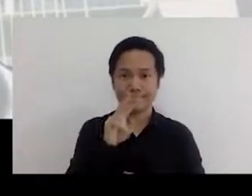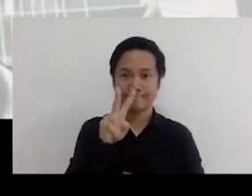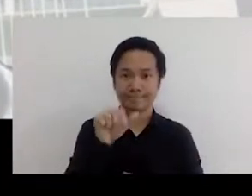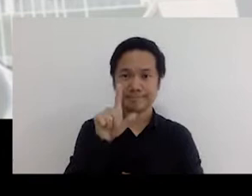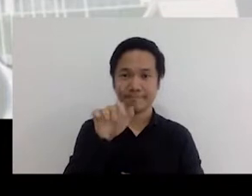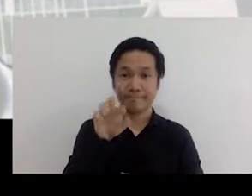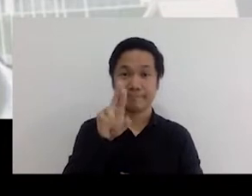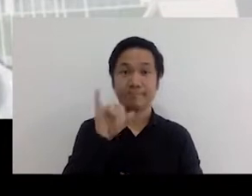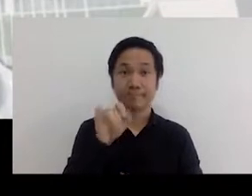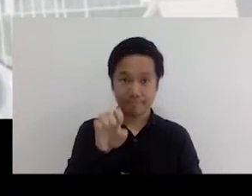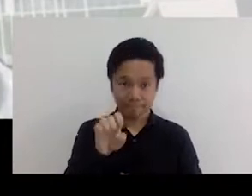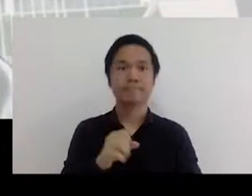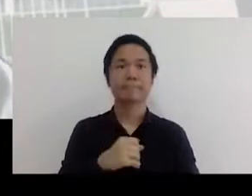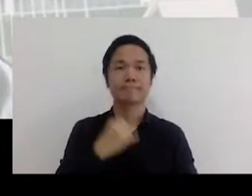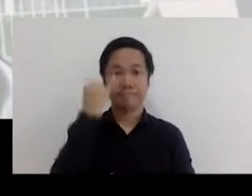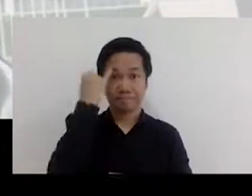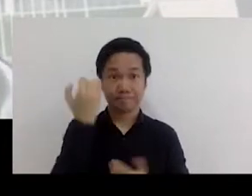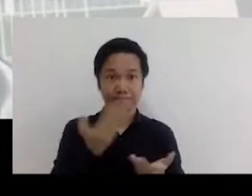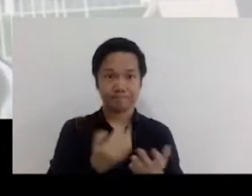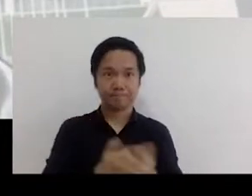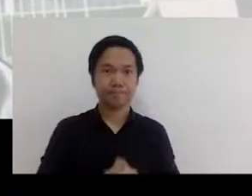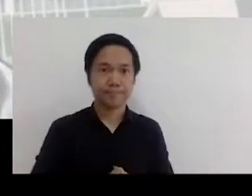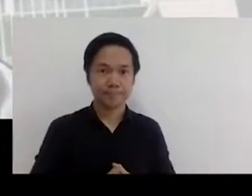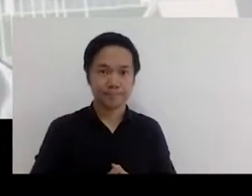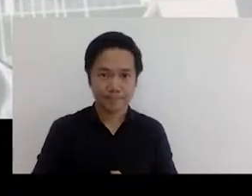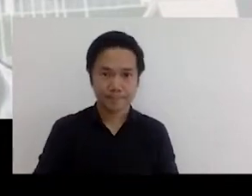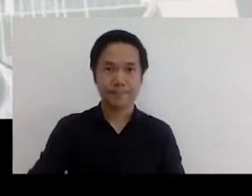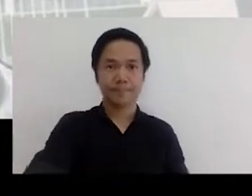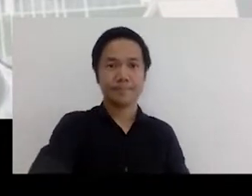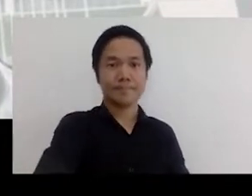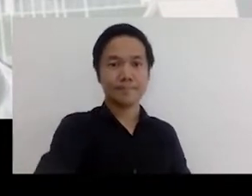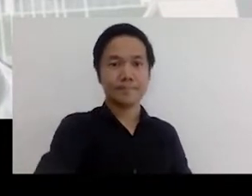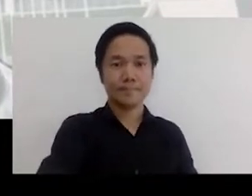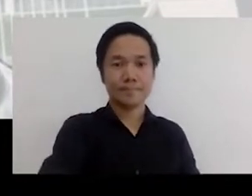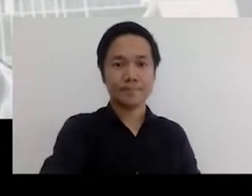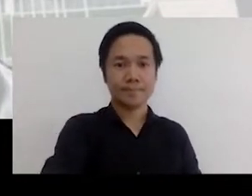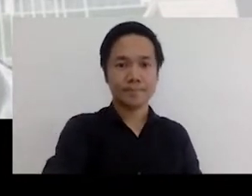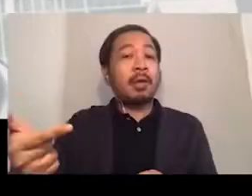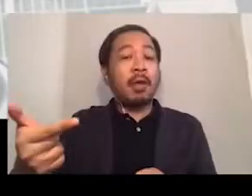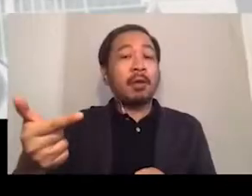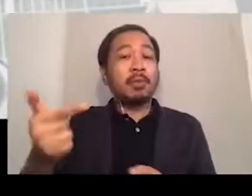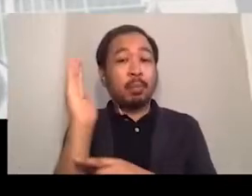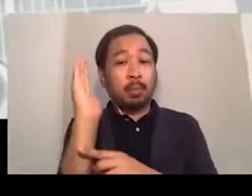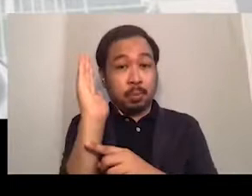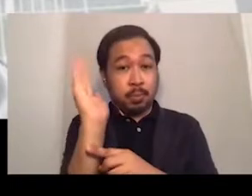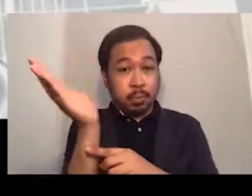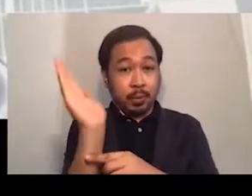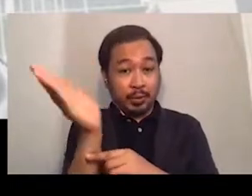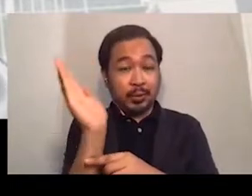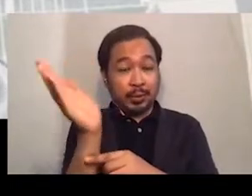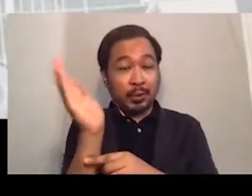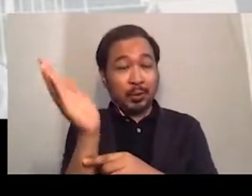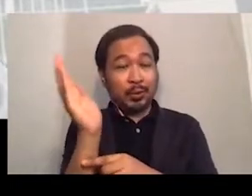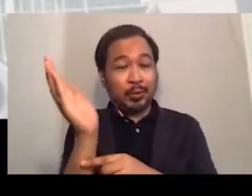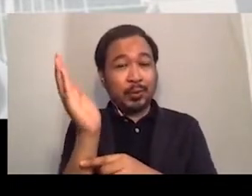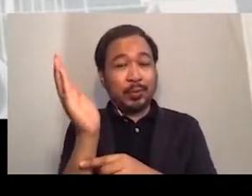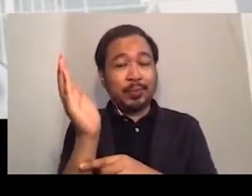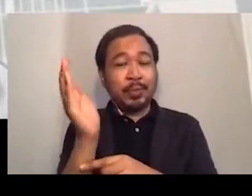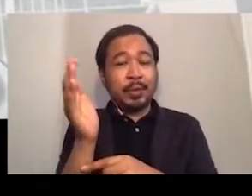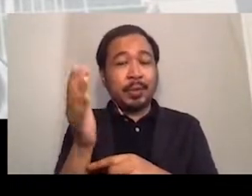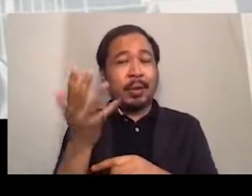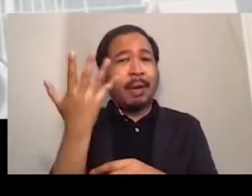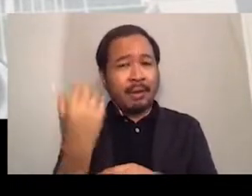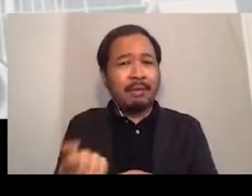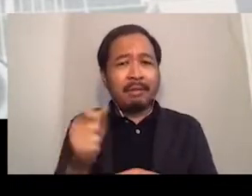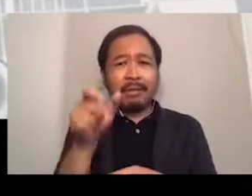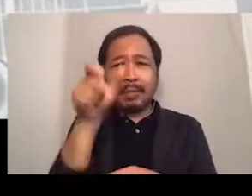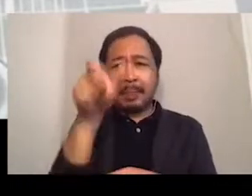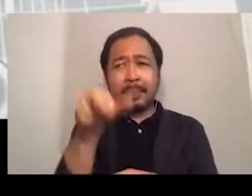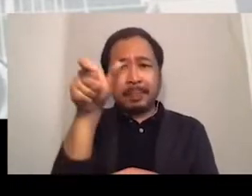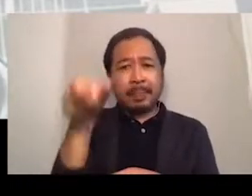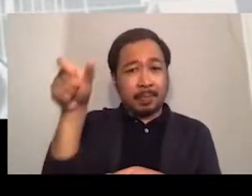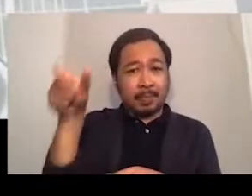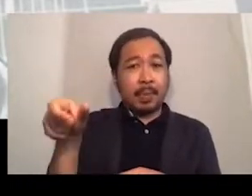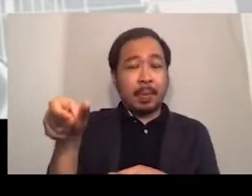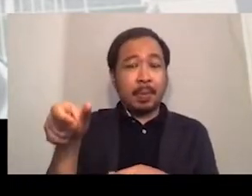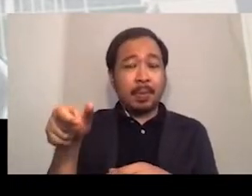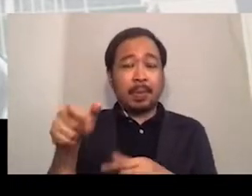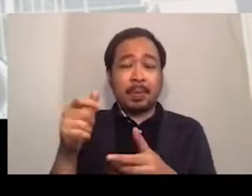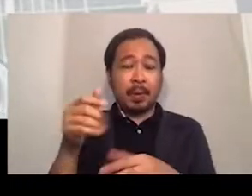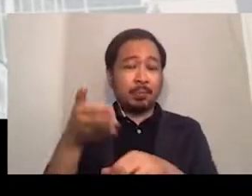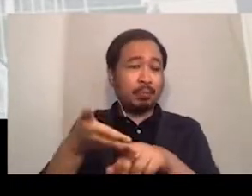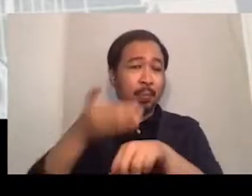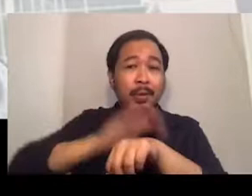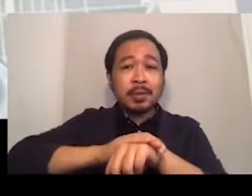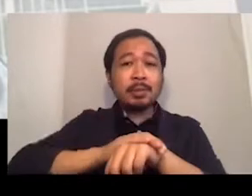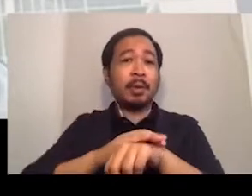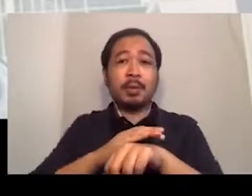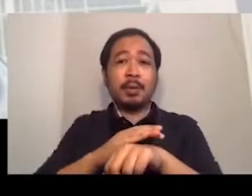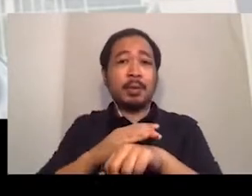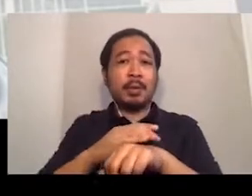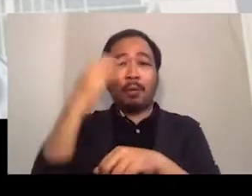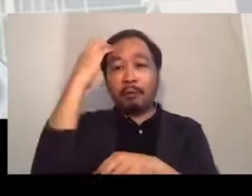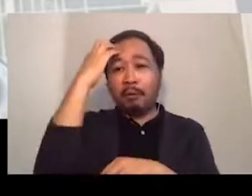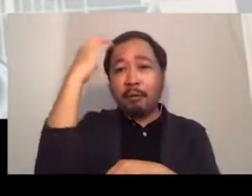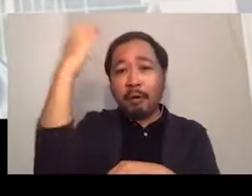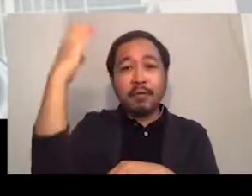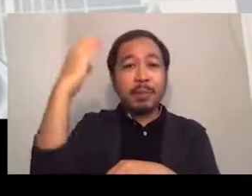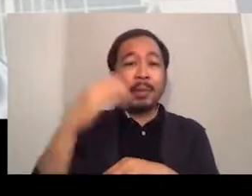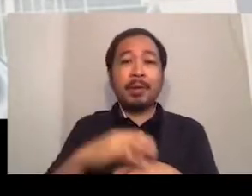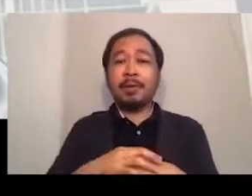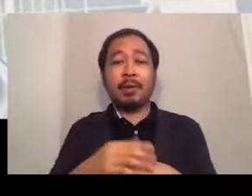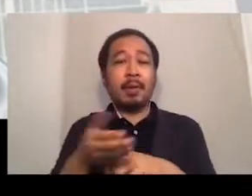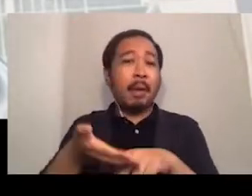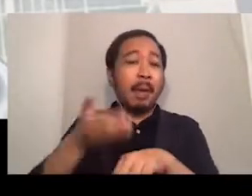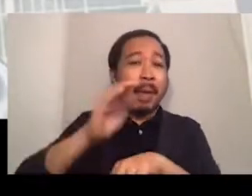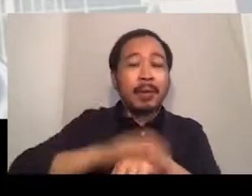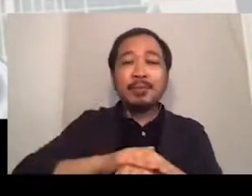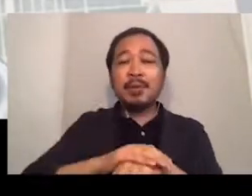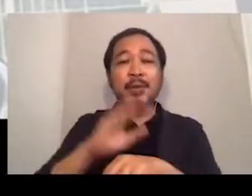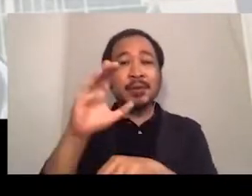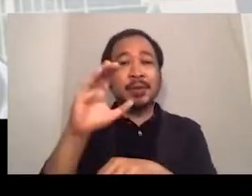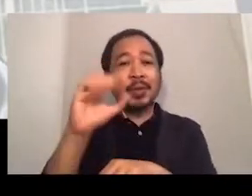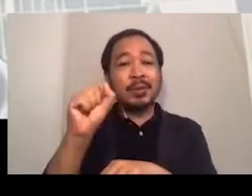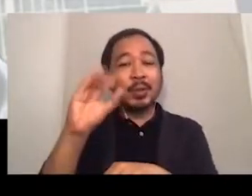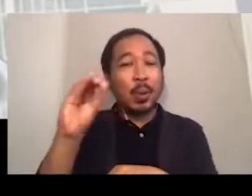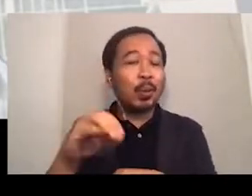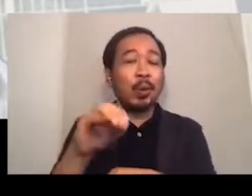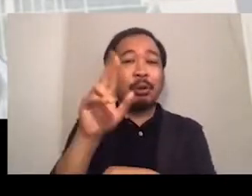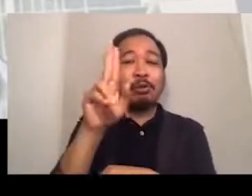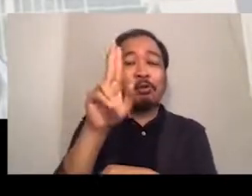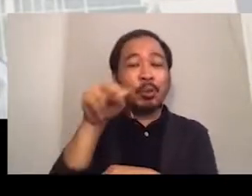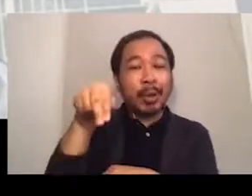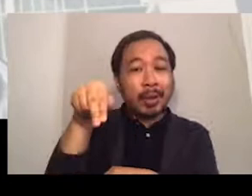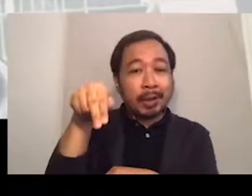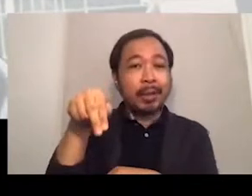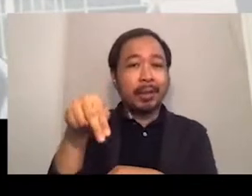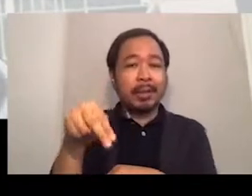where people, real experts from governments, experts in institutions, CSOs, UN are going to have the near impossible task of speaking on the issues for two to three minutes only.